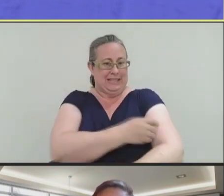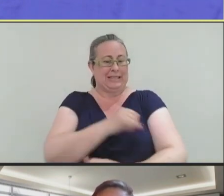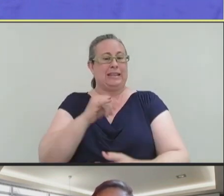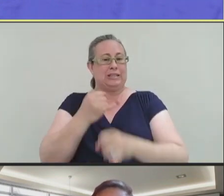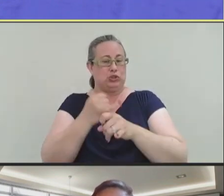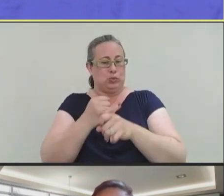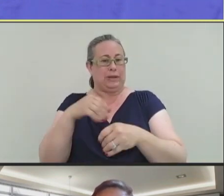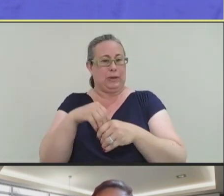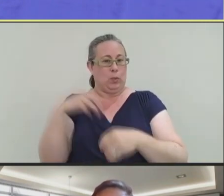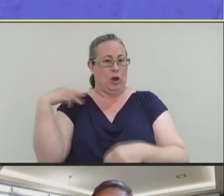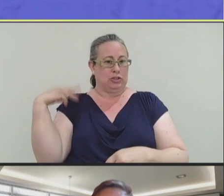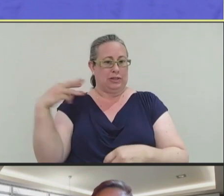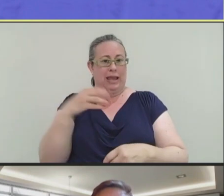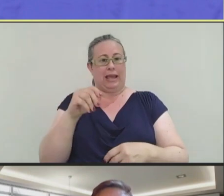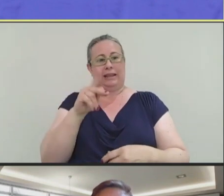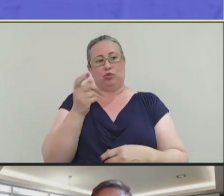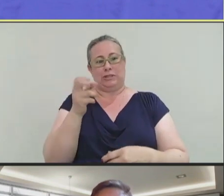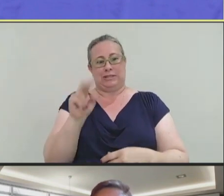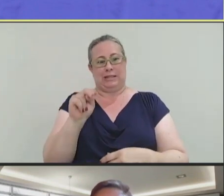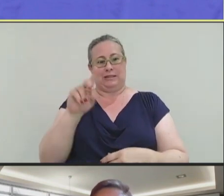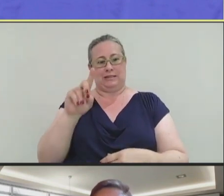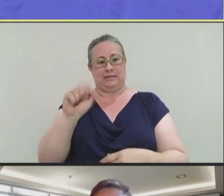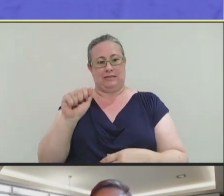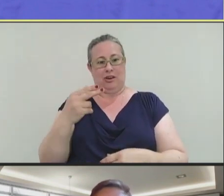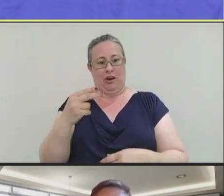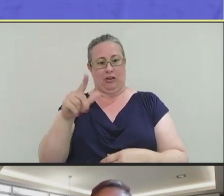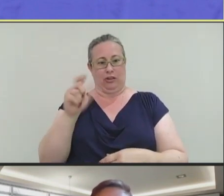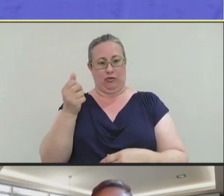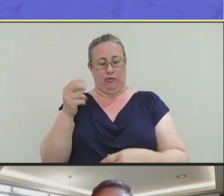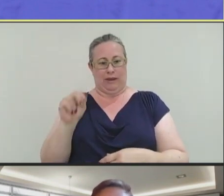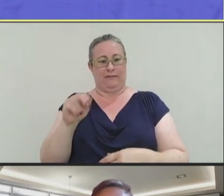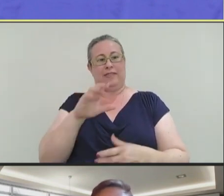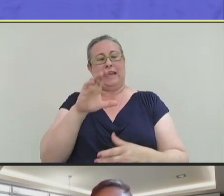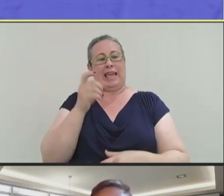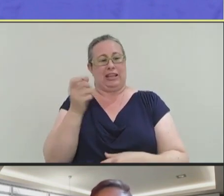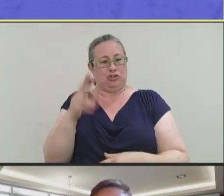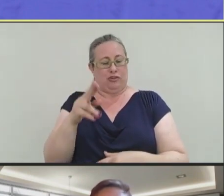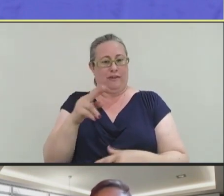and Kristen Dahlgren, who's the Founder and CEO of the Cancer Vaccine Coalition.